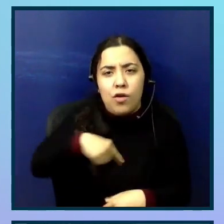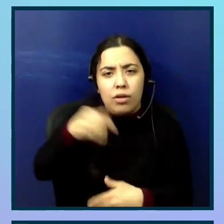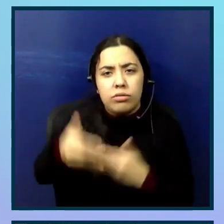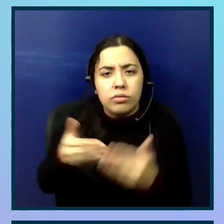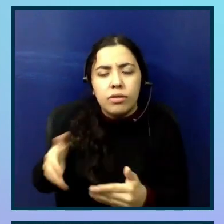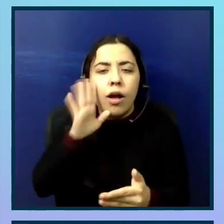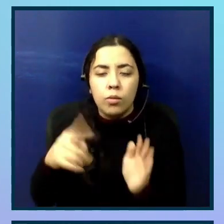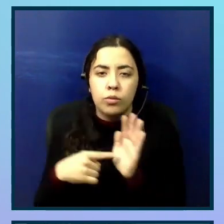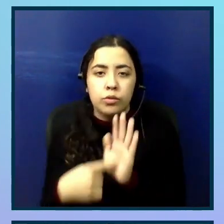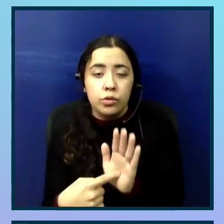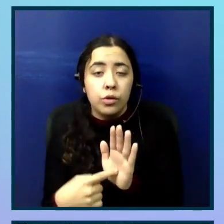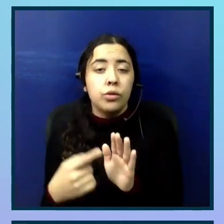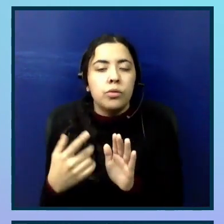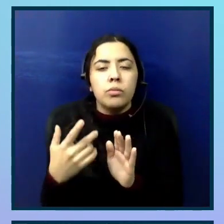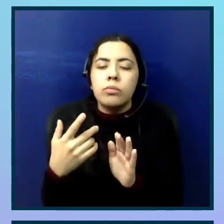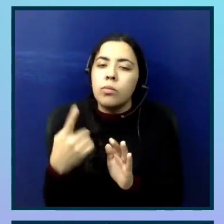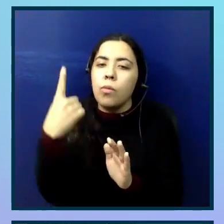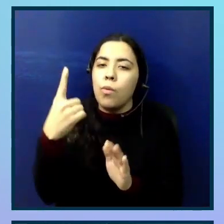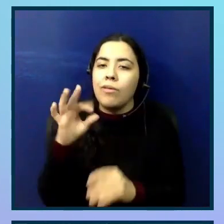that we launched last year called Clips.